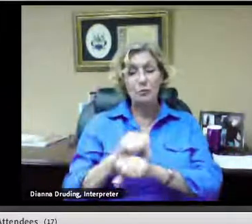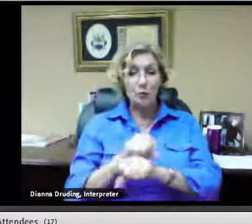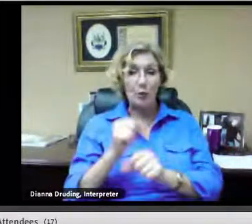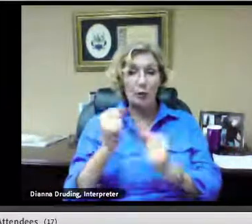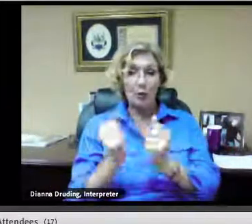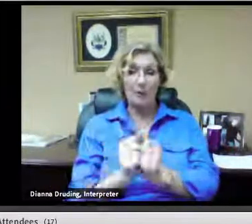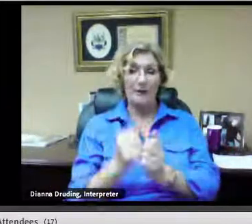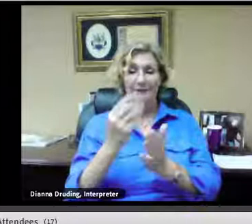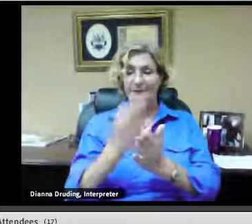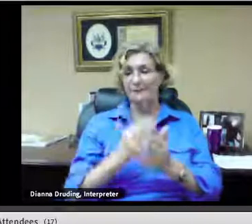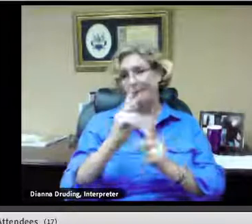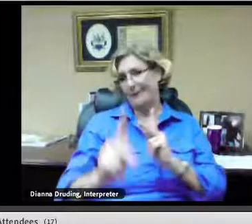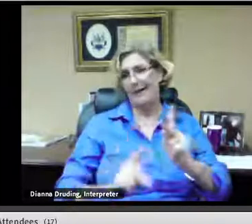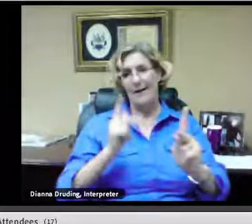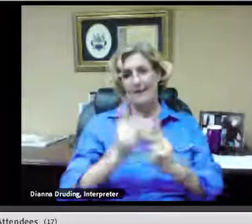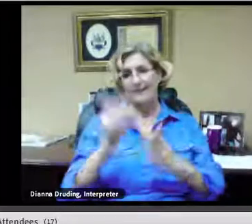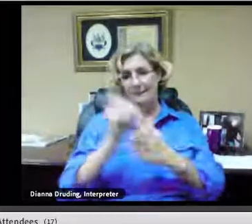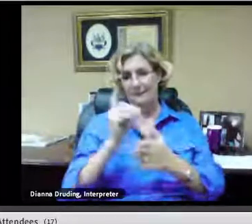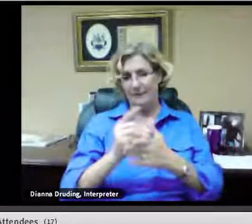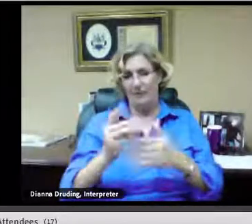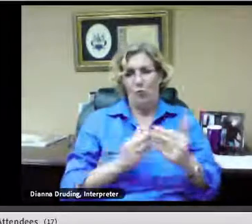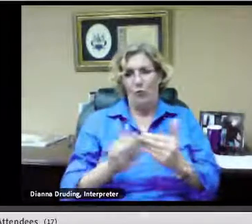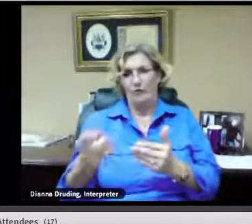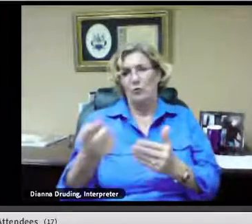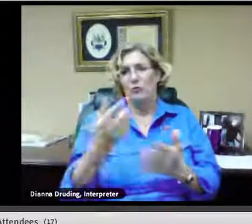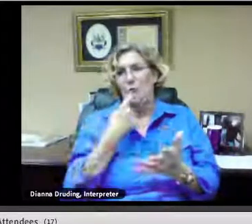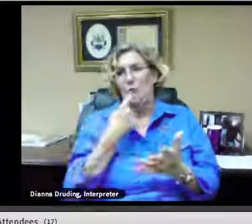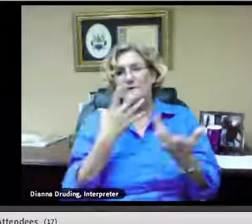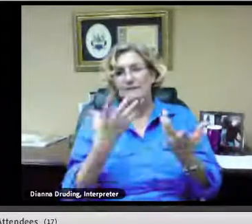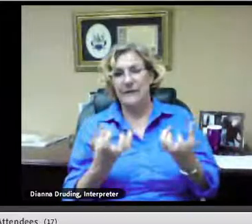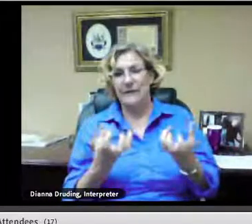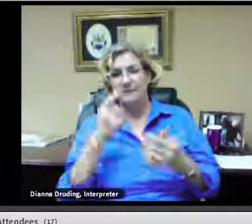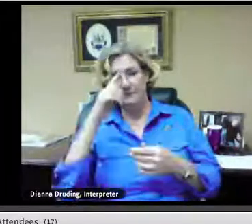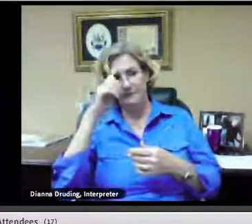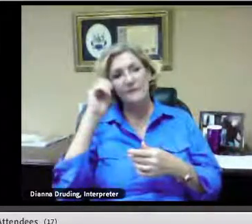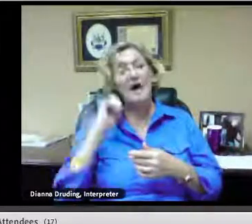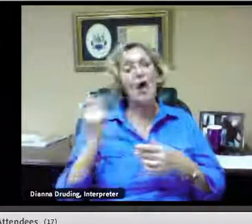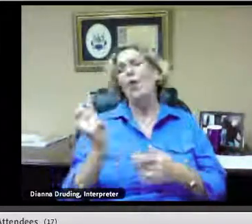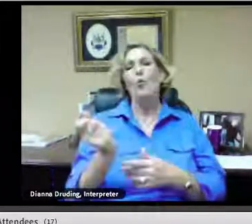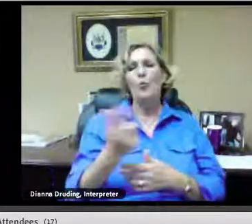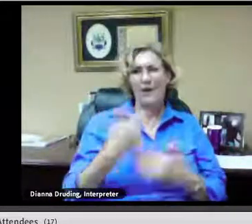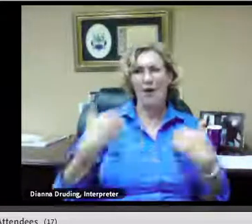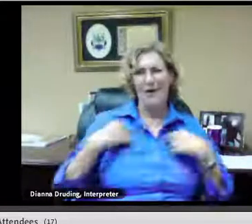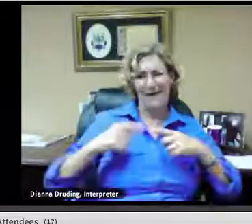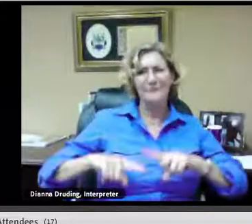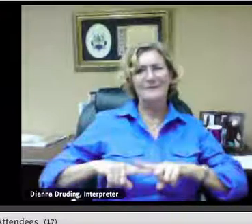We all have differences. Okay? And it also -- this definition equalizes physical